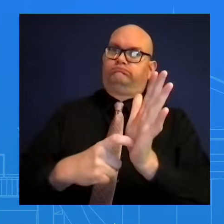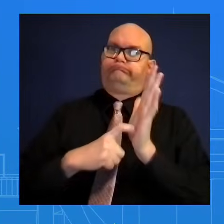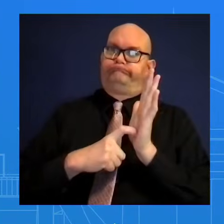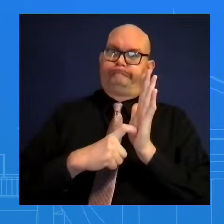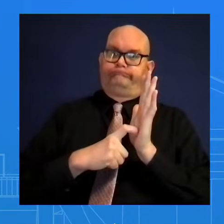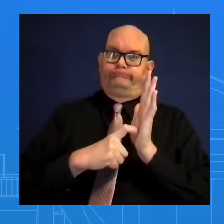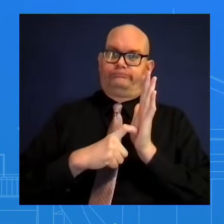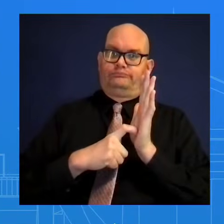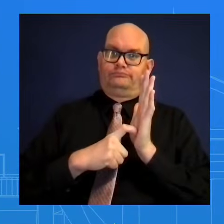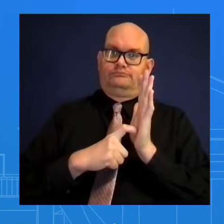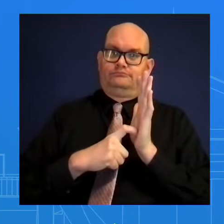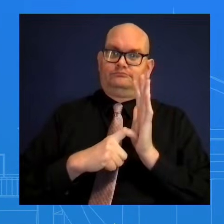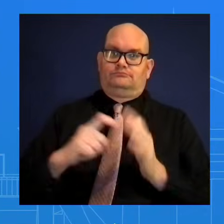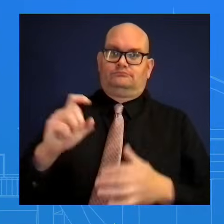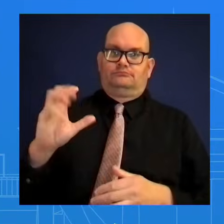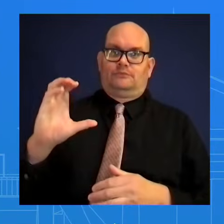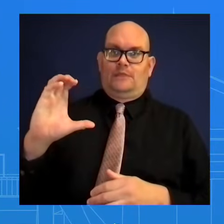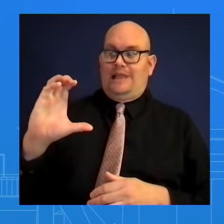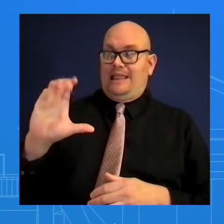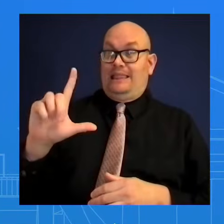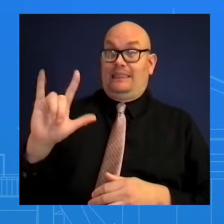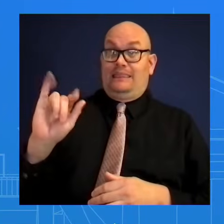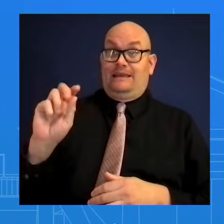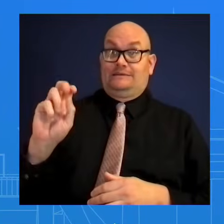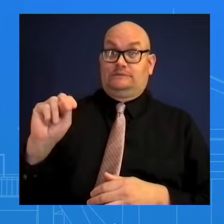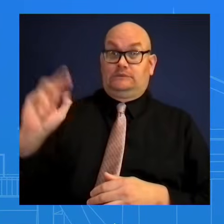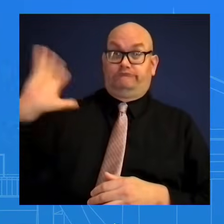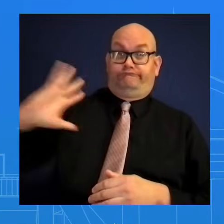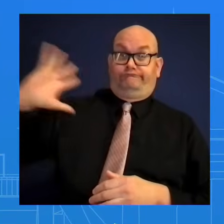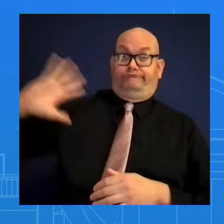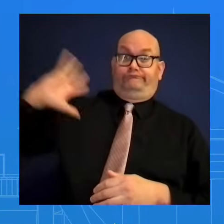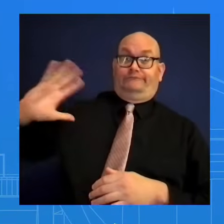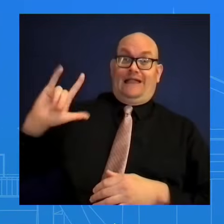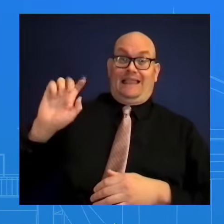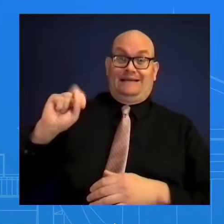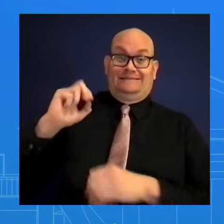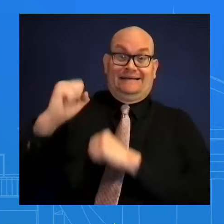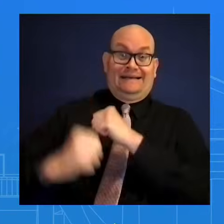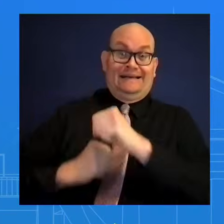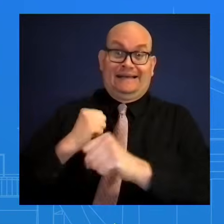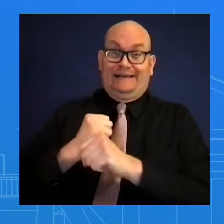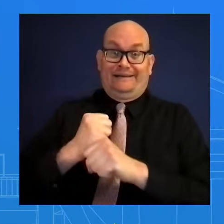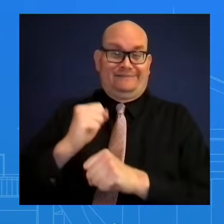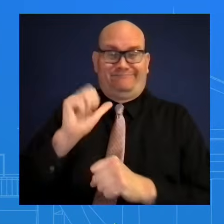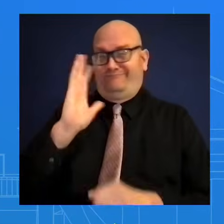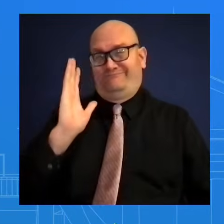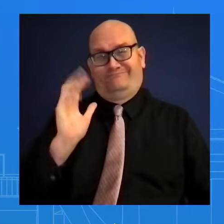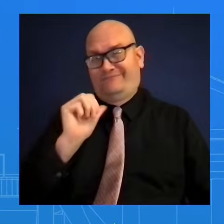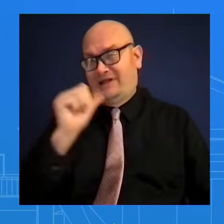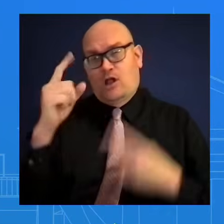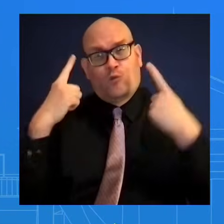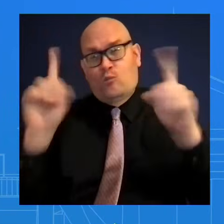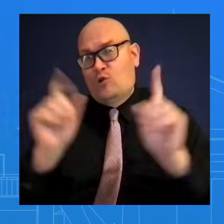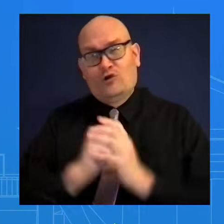He said, "It's going to create pain and suffering." And he said, "This should have been done during the budget process versus now."